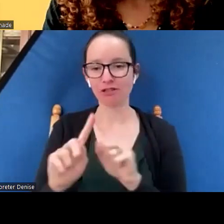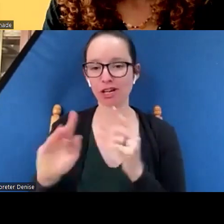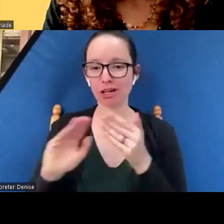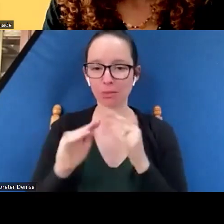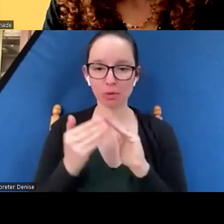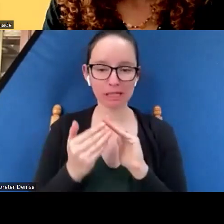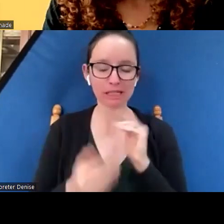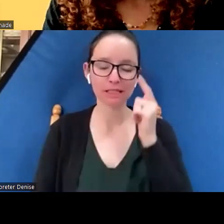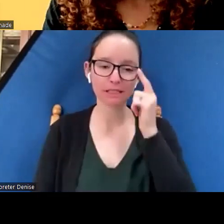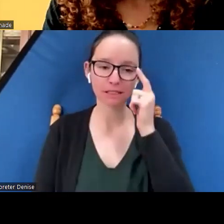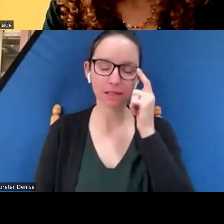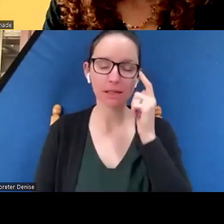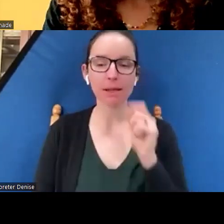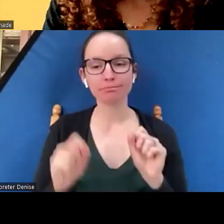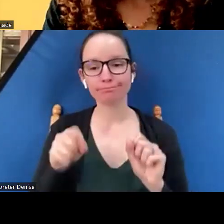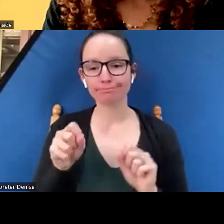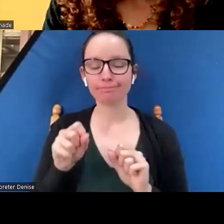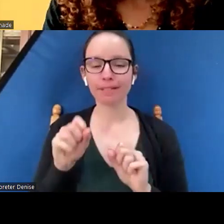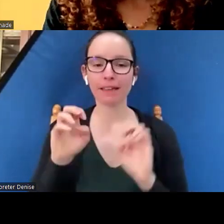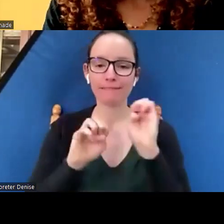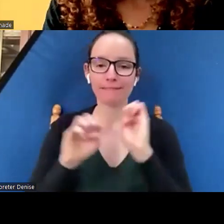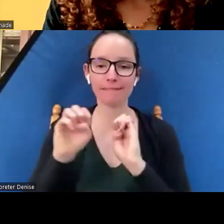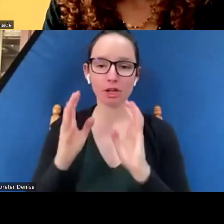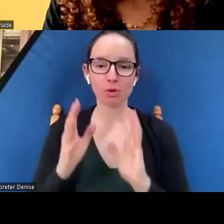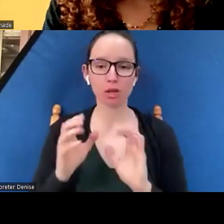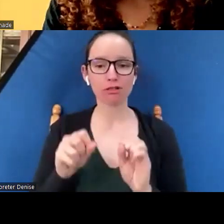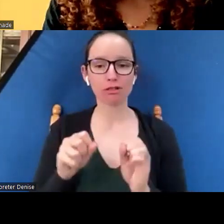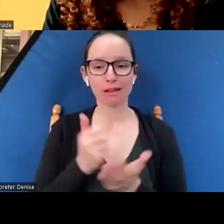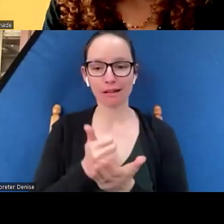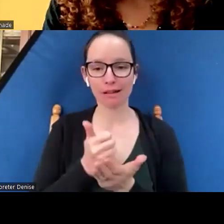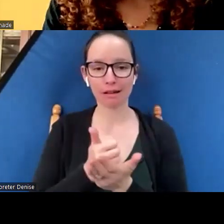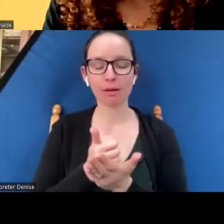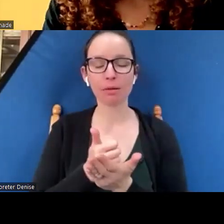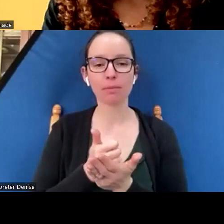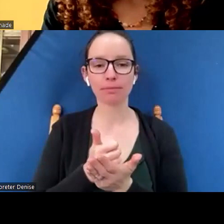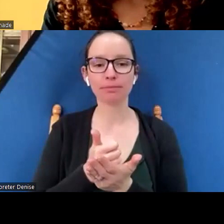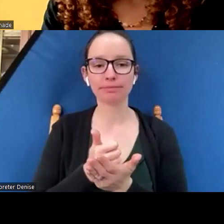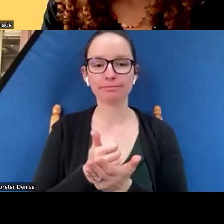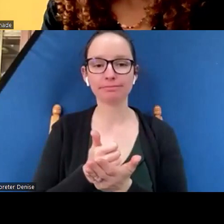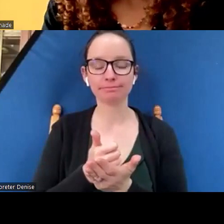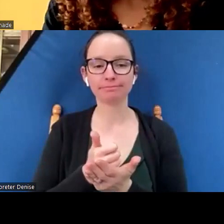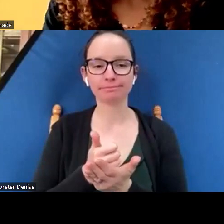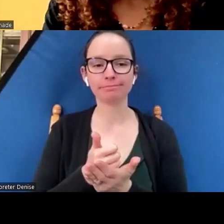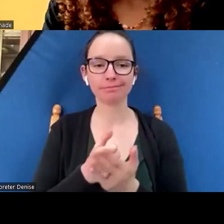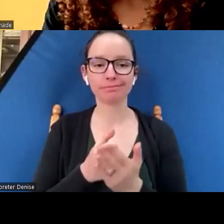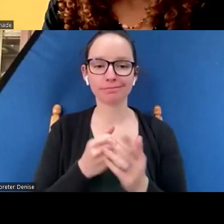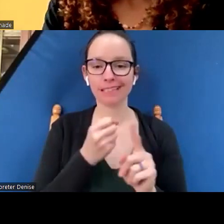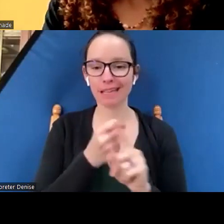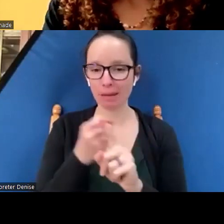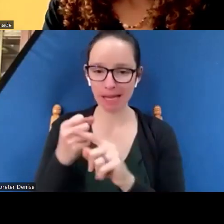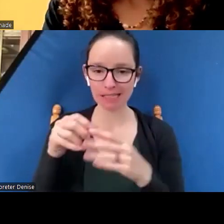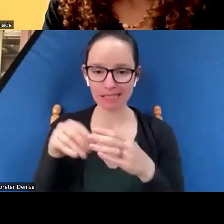But yeah, evaluators can help with, yeah, this has an impact in those communities by being that kind of neutral third